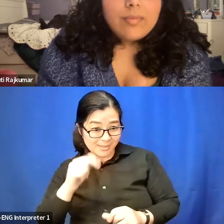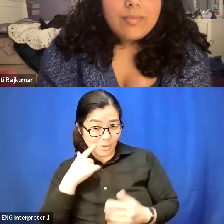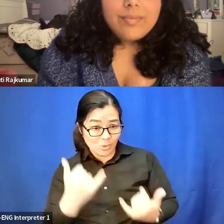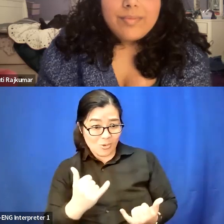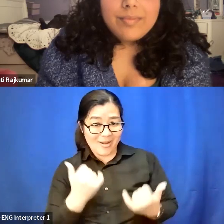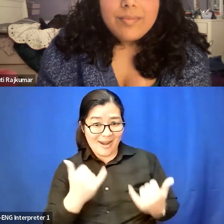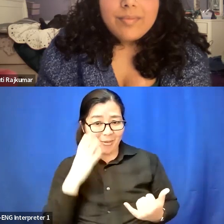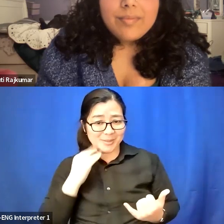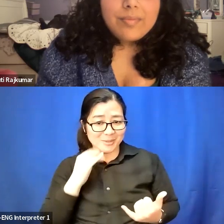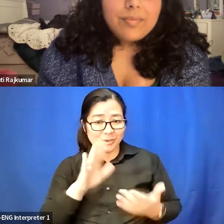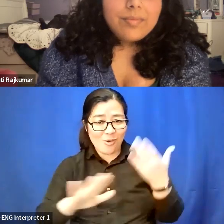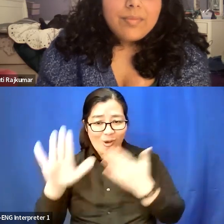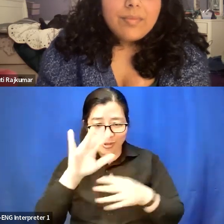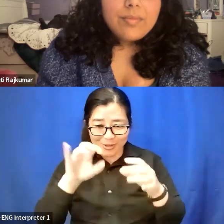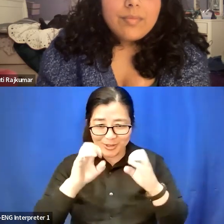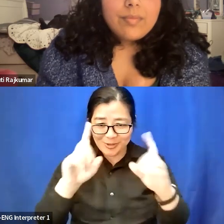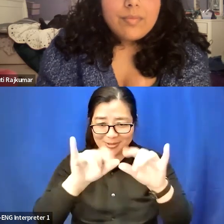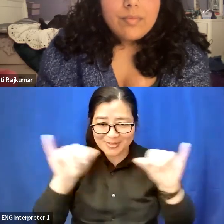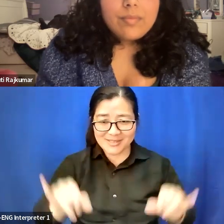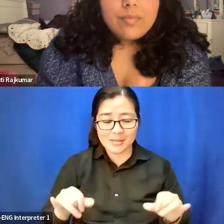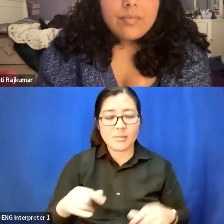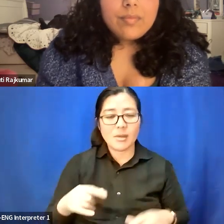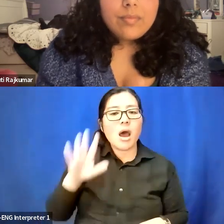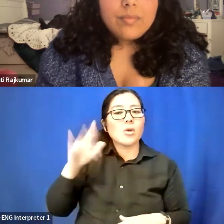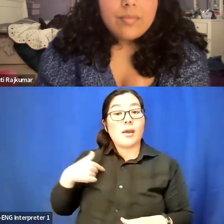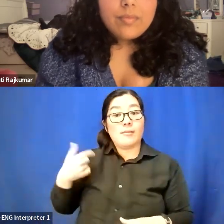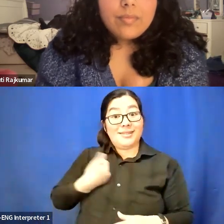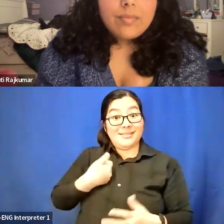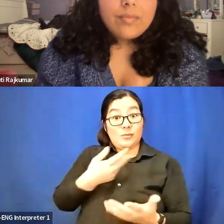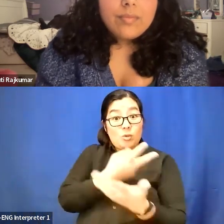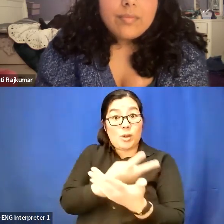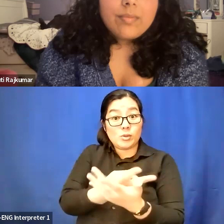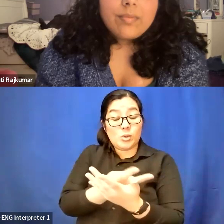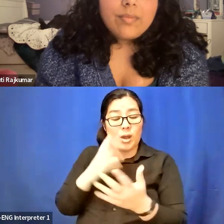So I know for me, for grad school, I had to decide between two really great colleges,